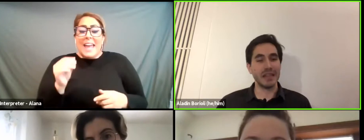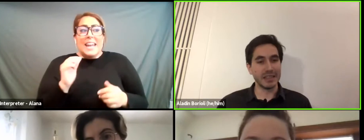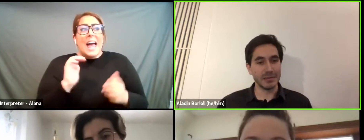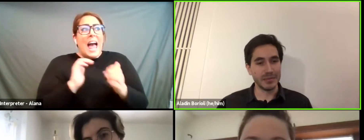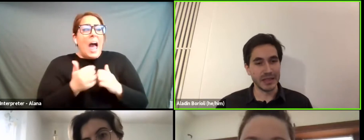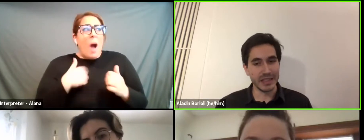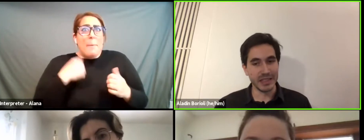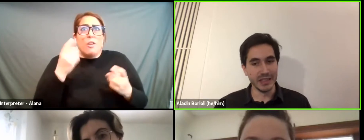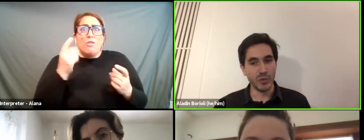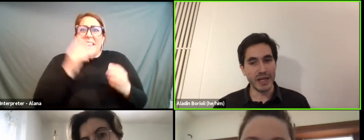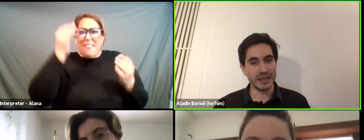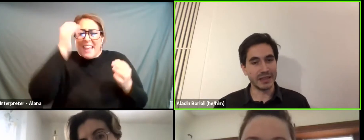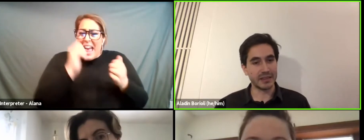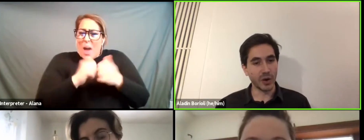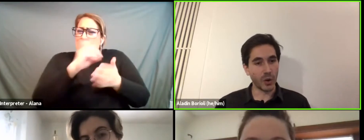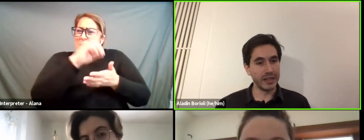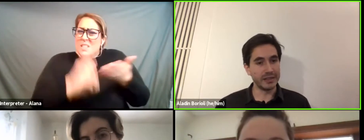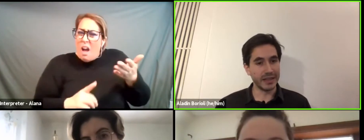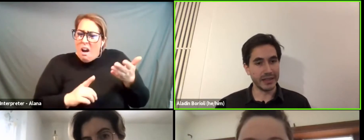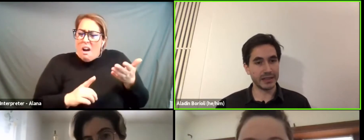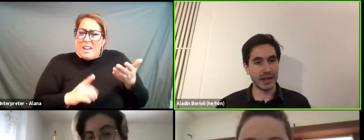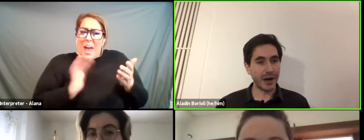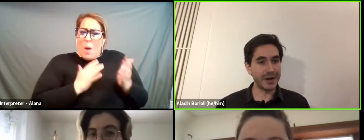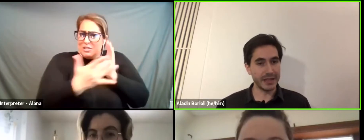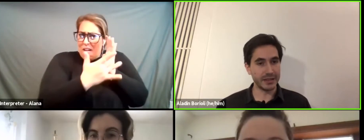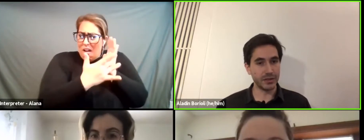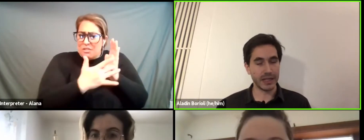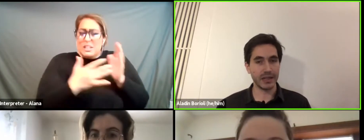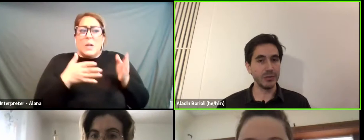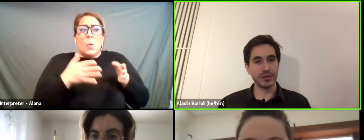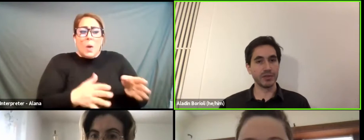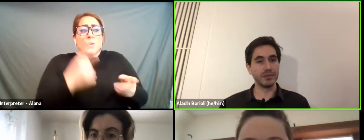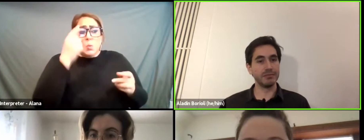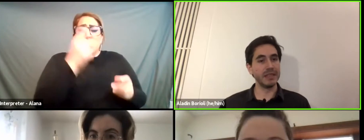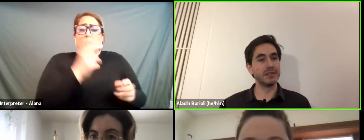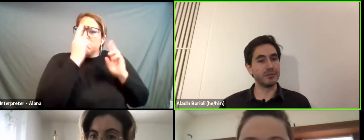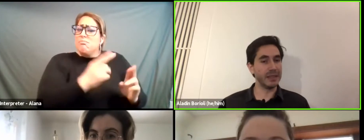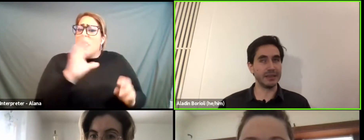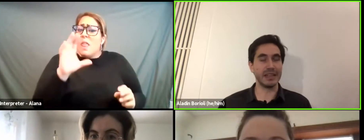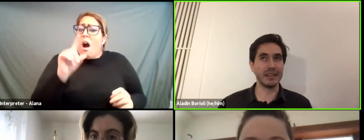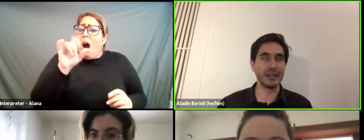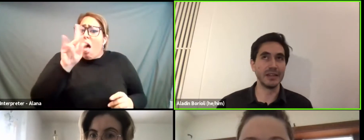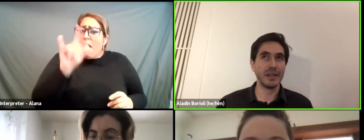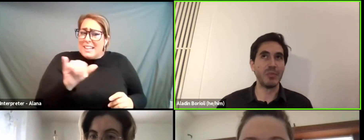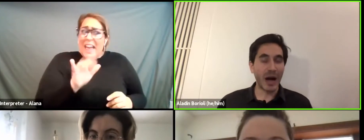them in a way that's not only taking our needs into account but also the needs of bees and how